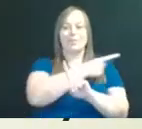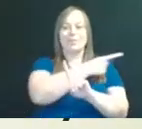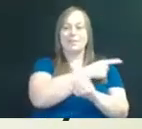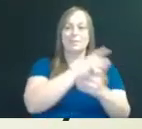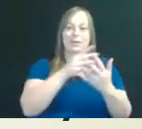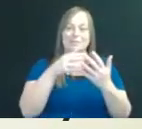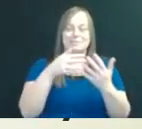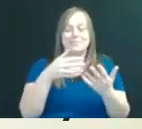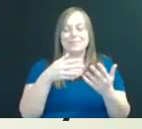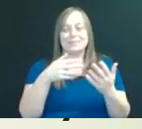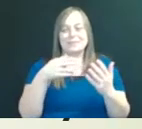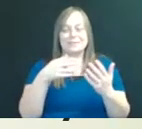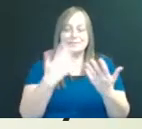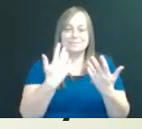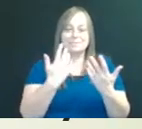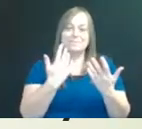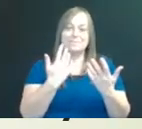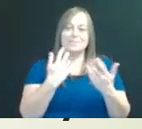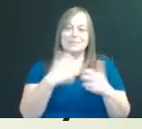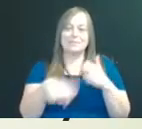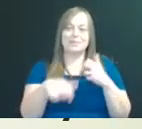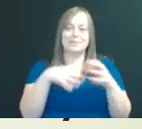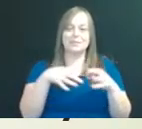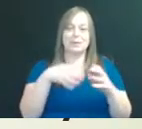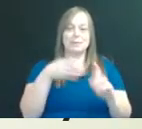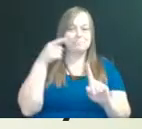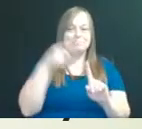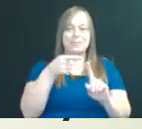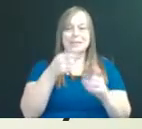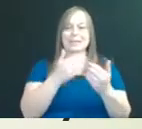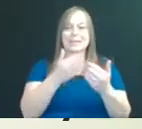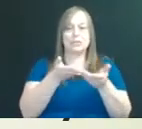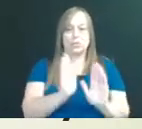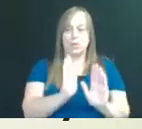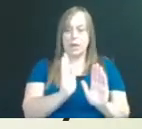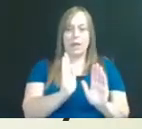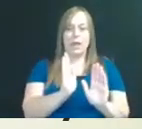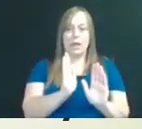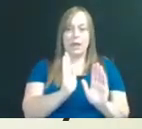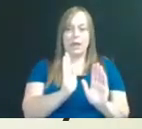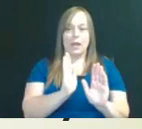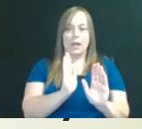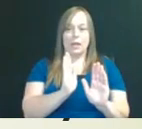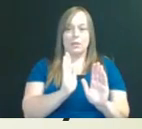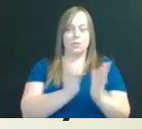but it's suffice to say the easiest way or the easiest advice that I'd recommend